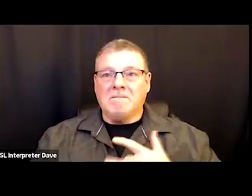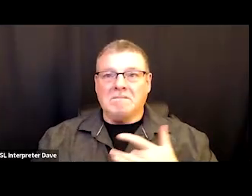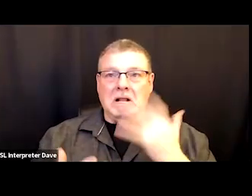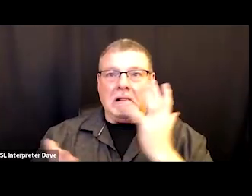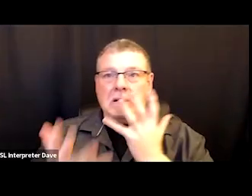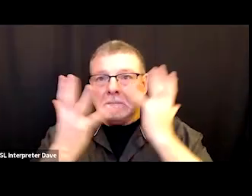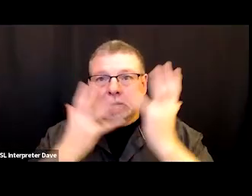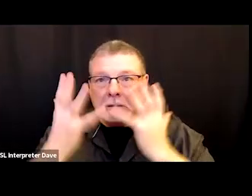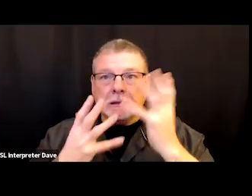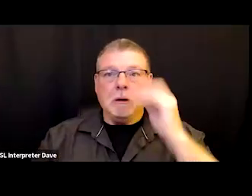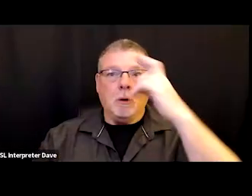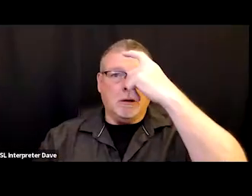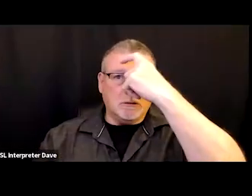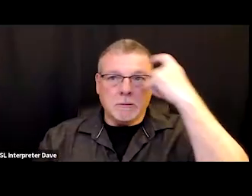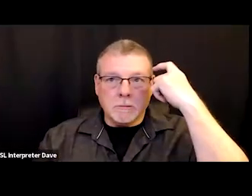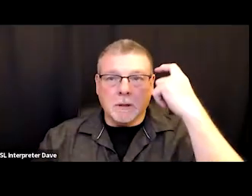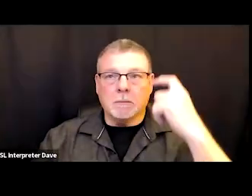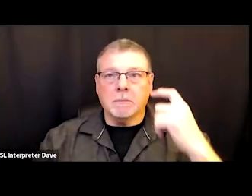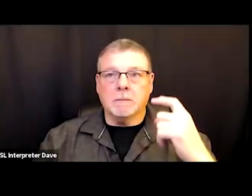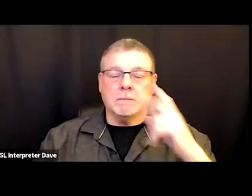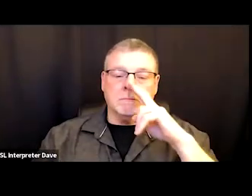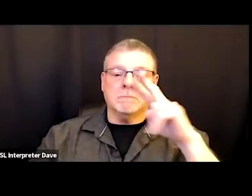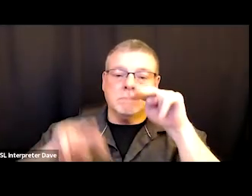or retraumatizing human observation experience.